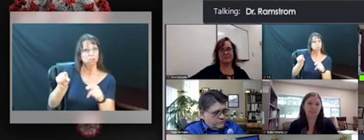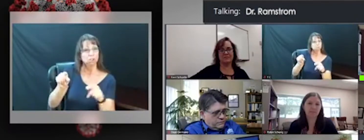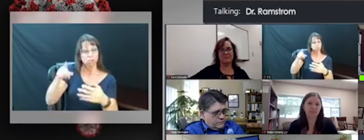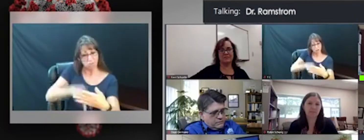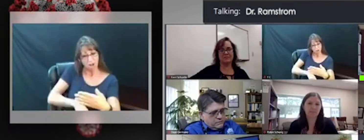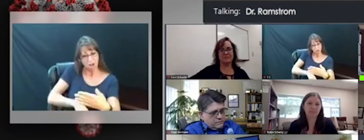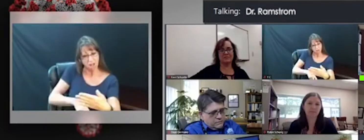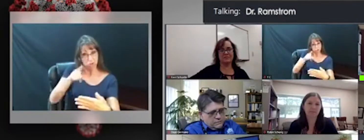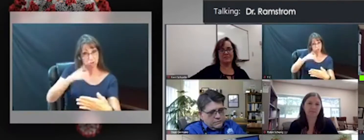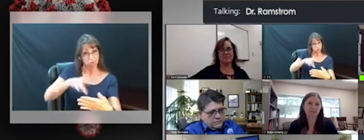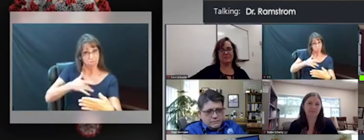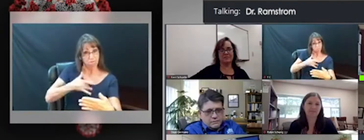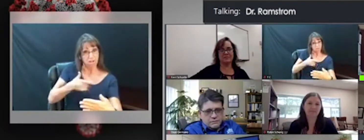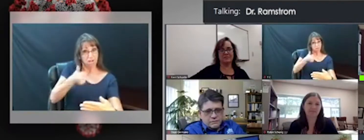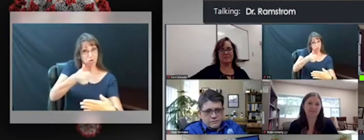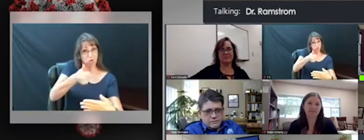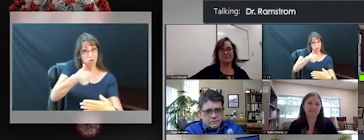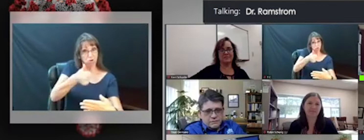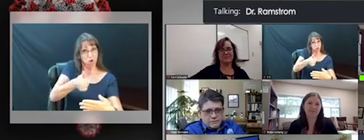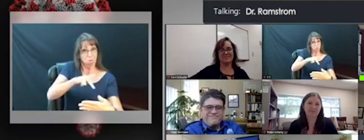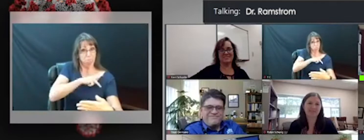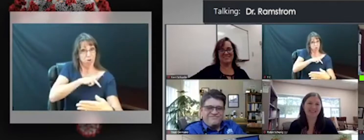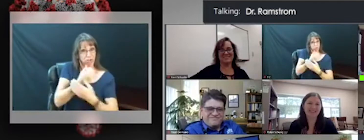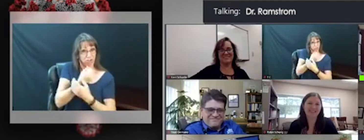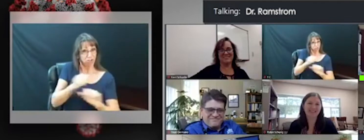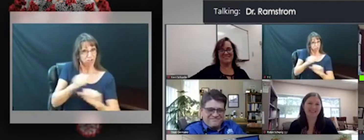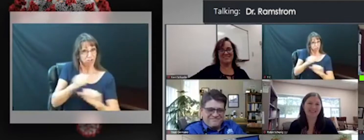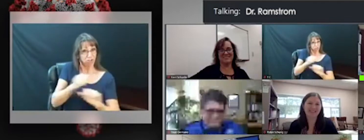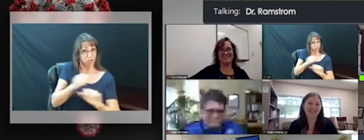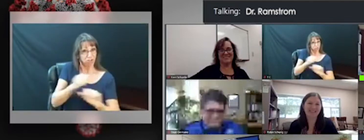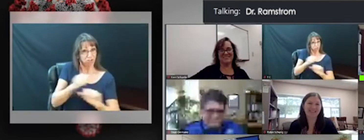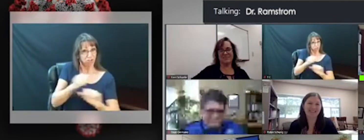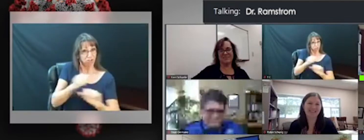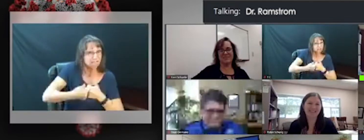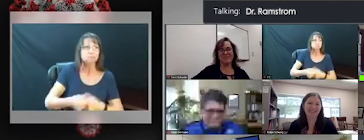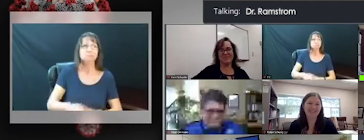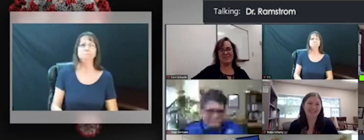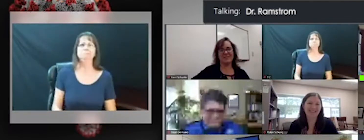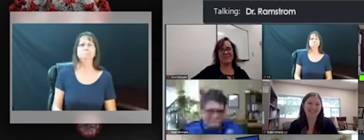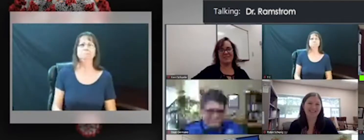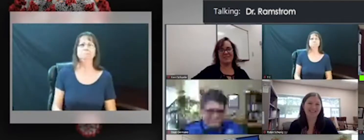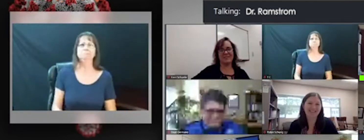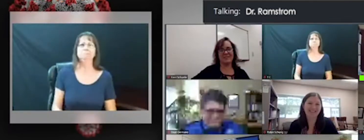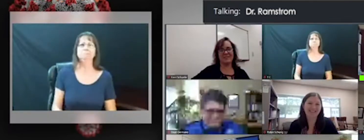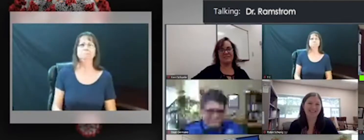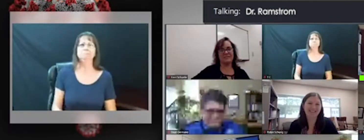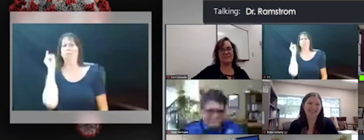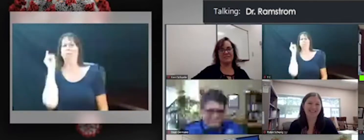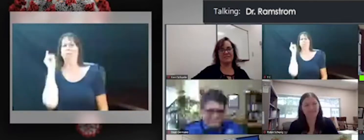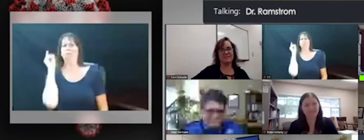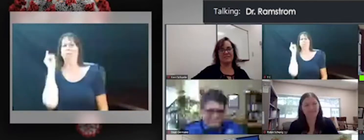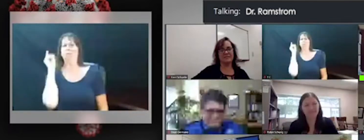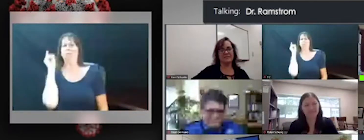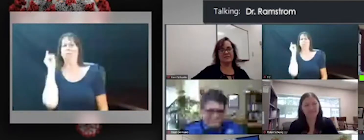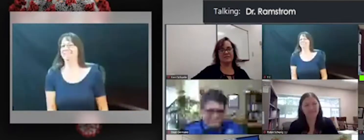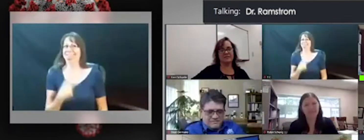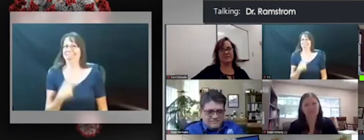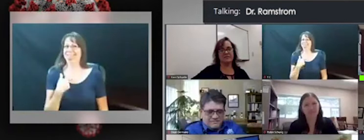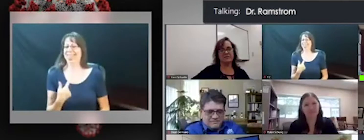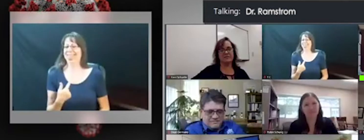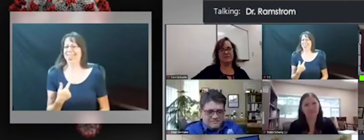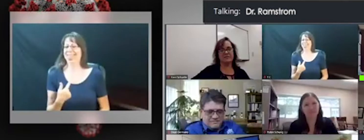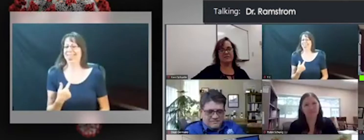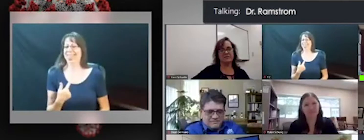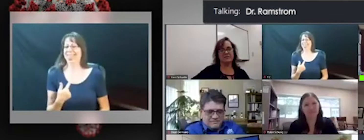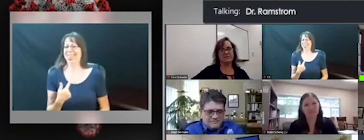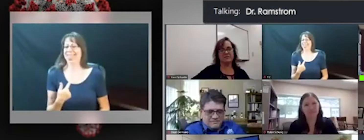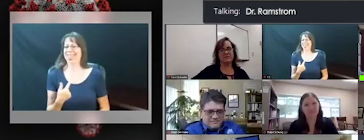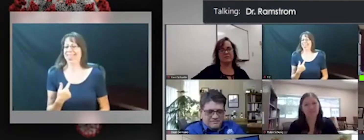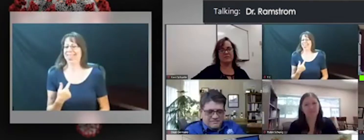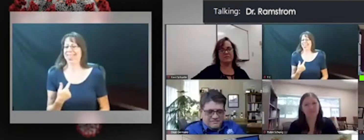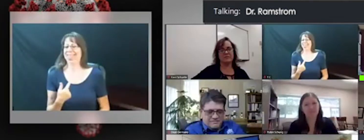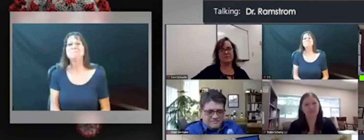Oh, Mike, I knew you would ask me that. I should have prepared better. So, I think I